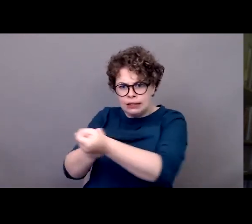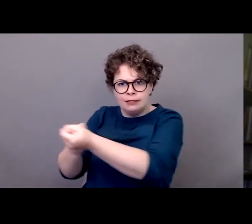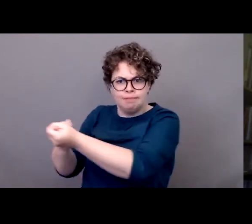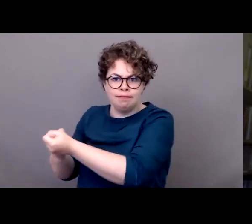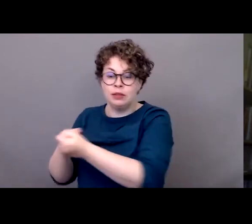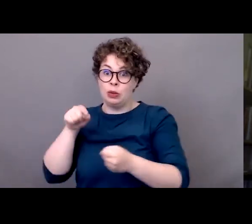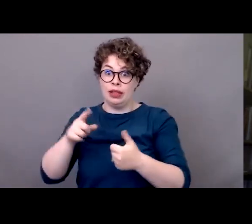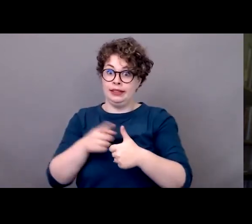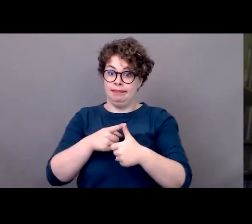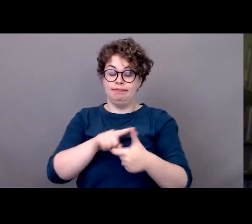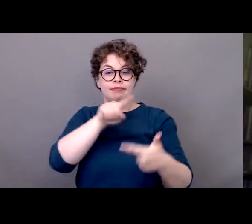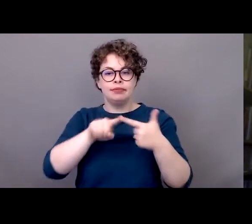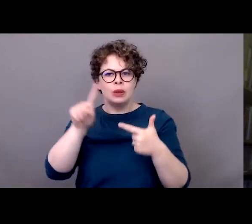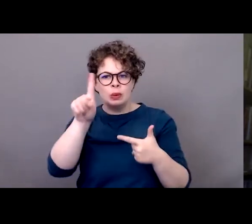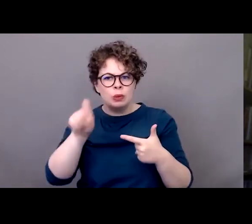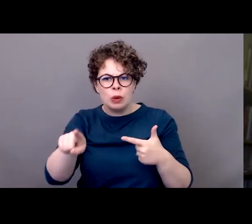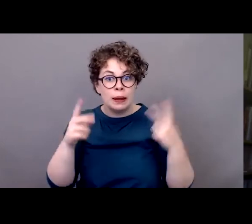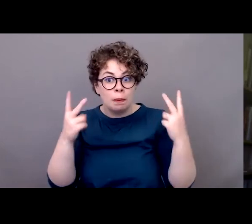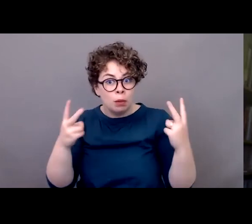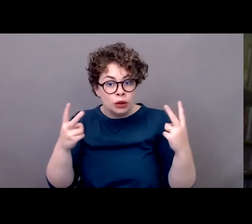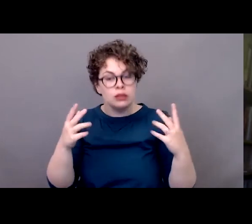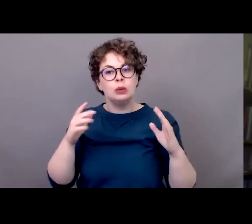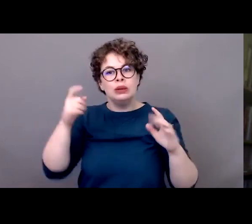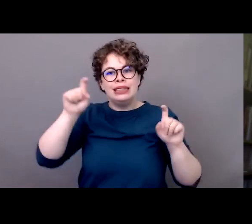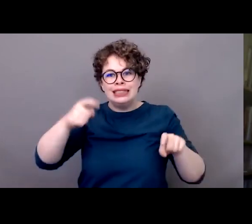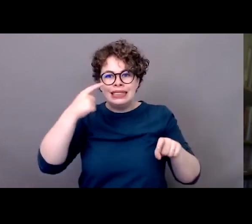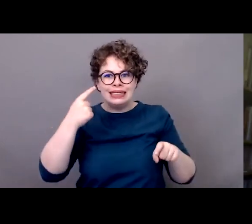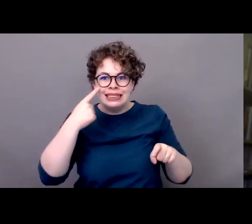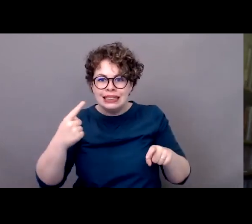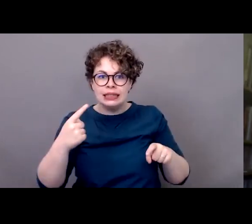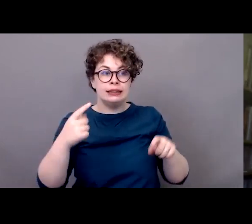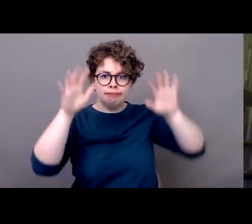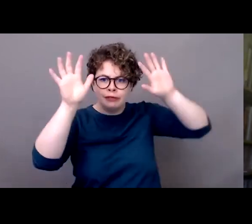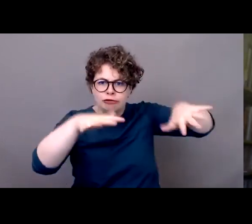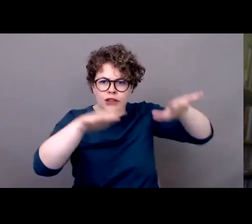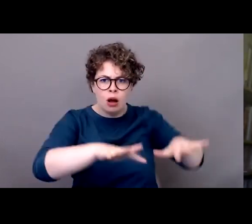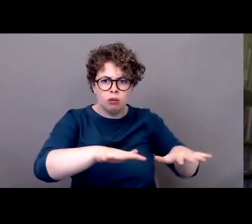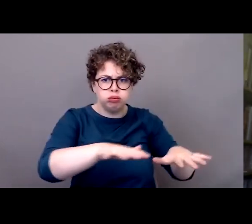the risk persons with disabilities face and the factors that contribute to those risks. This